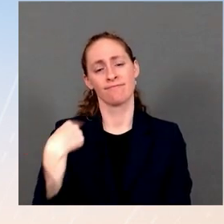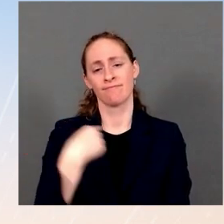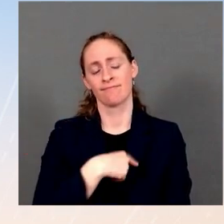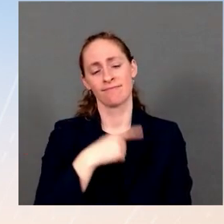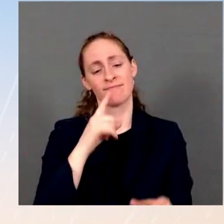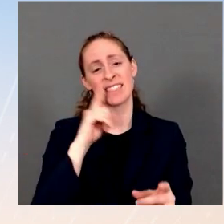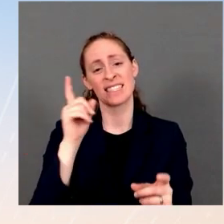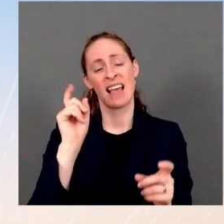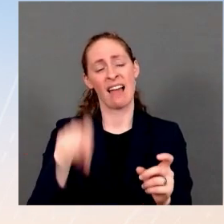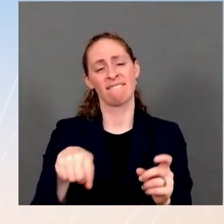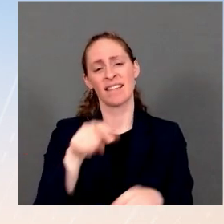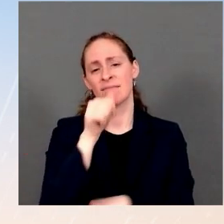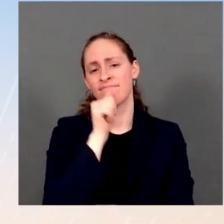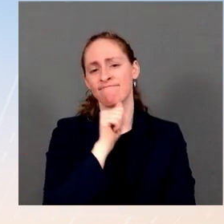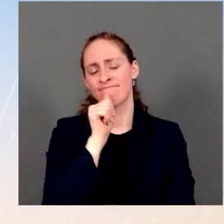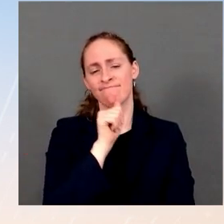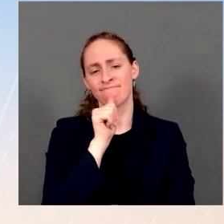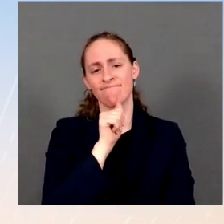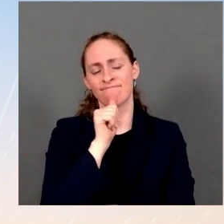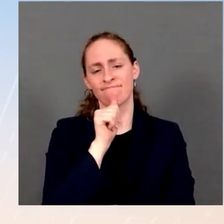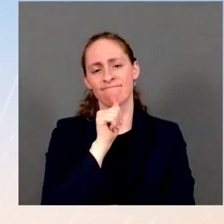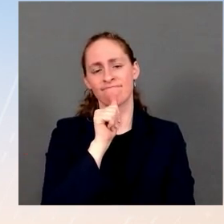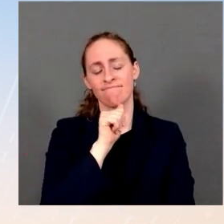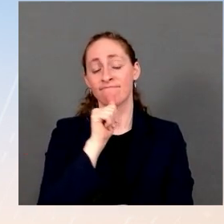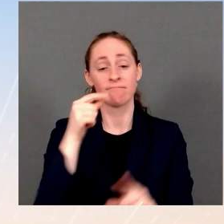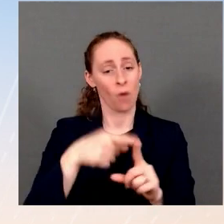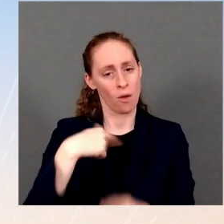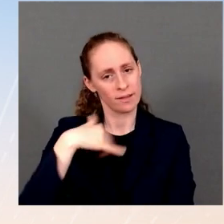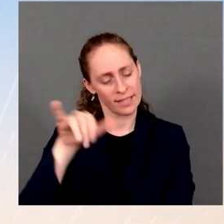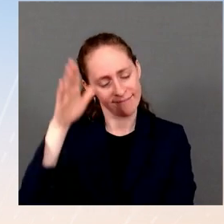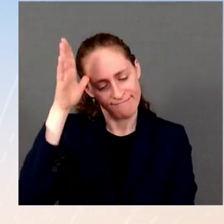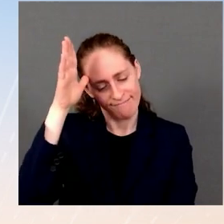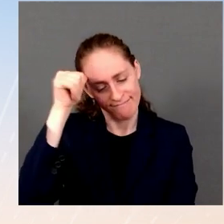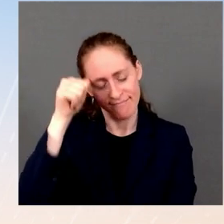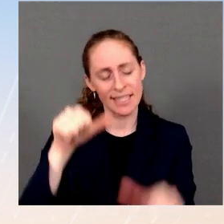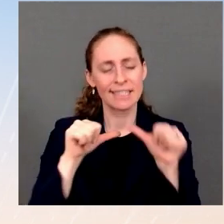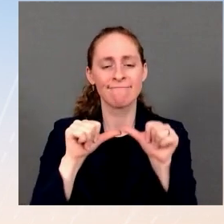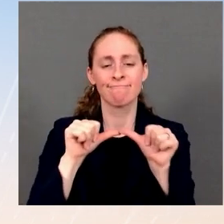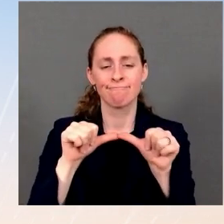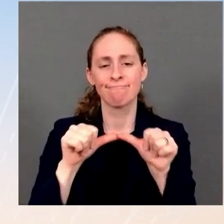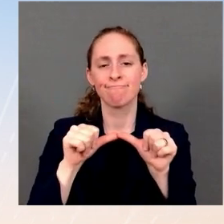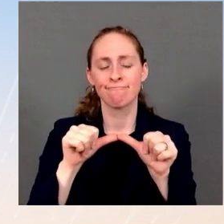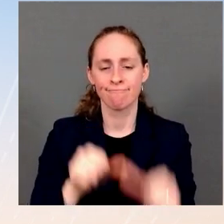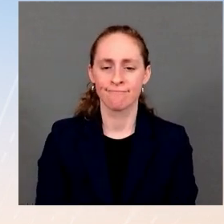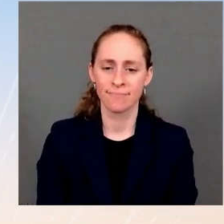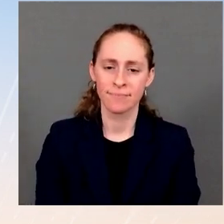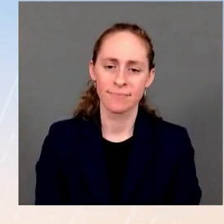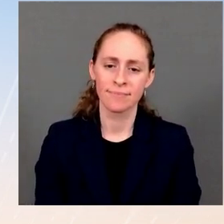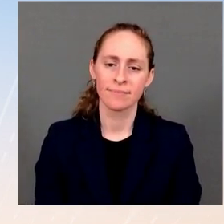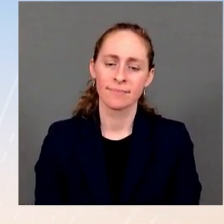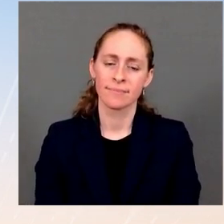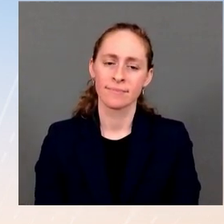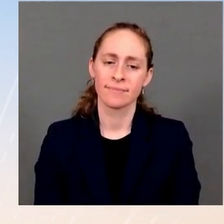Ms. Jean-Pierre: Go ahead. Go ahead, Ayesha. The Press: Another question on Build Back Better -- I know that that seems to be the theme of today, but -- Ms. Jean-Pierre: Yes. It's all good.